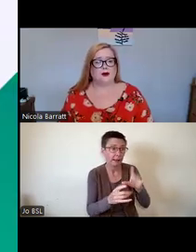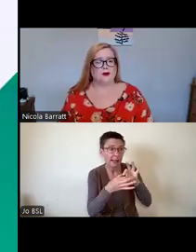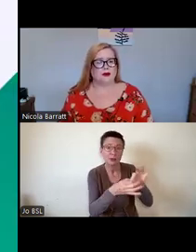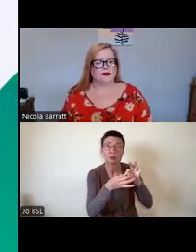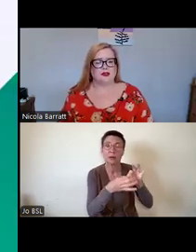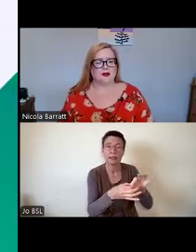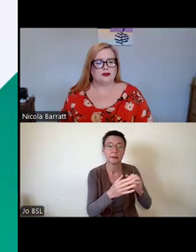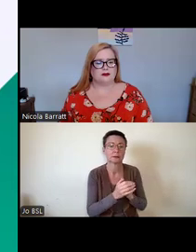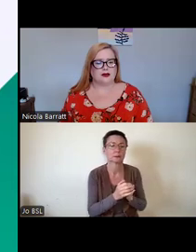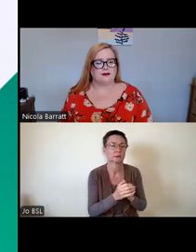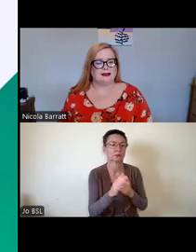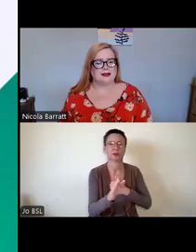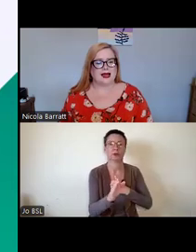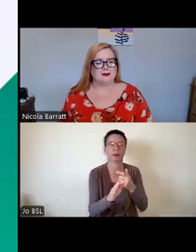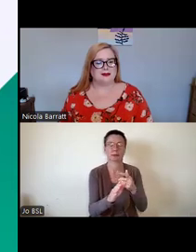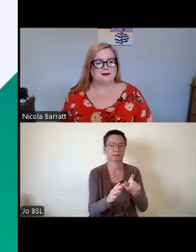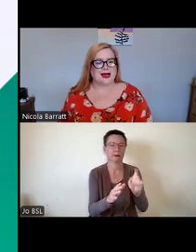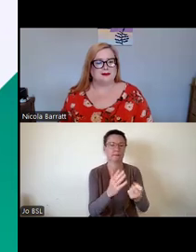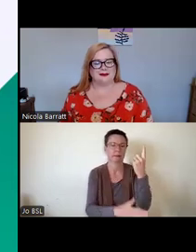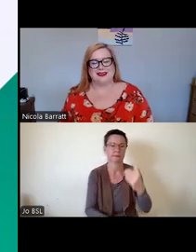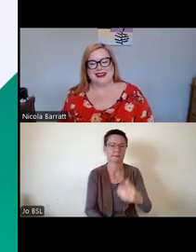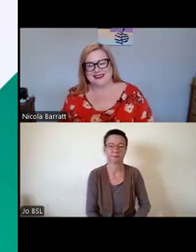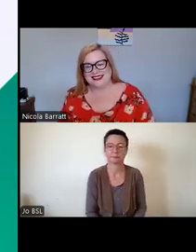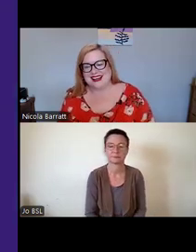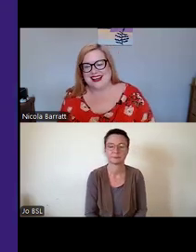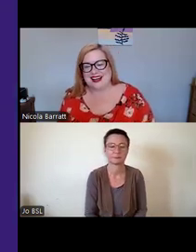Oh, I'm so sorry. I've had an absolute mad moment. There we go.